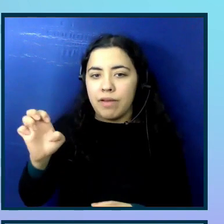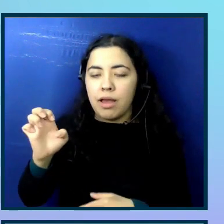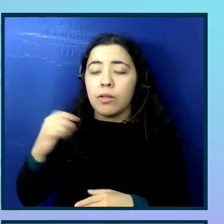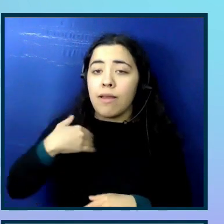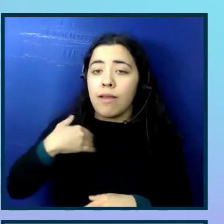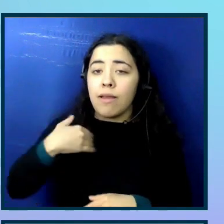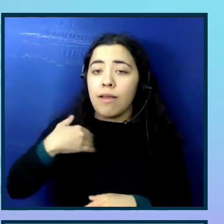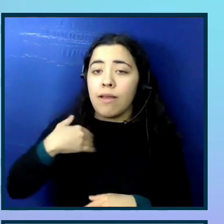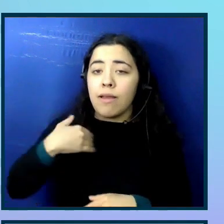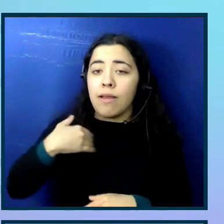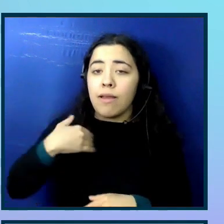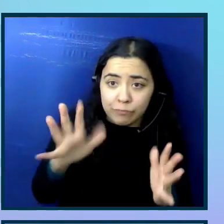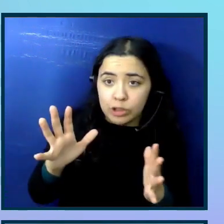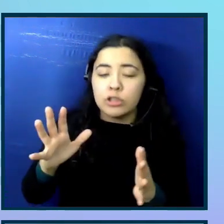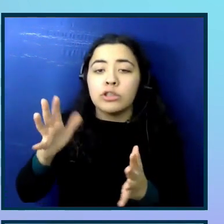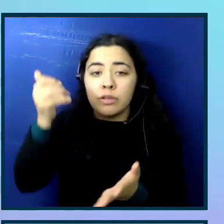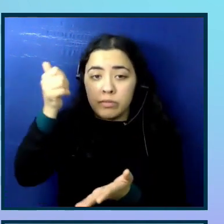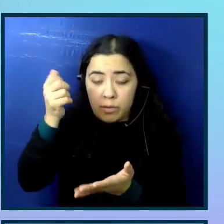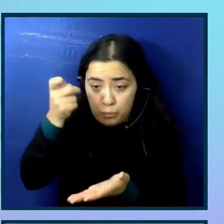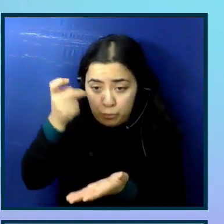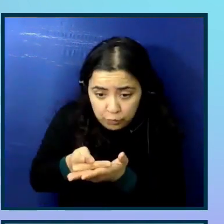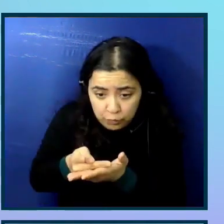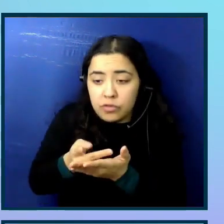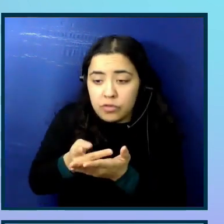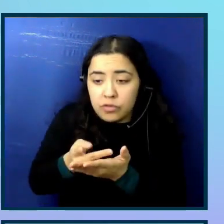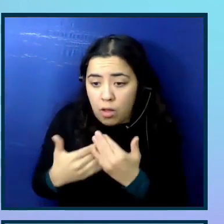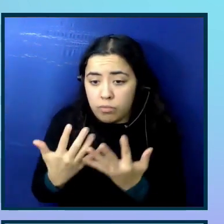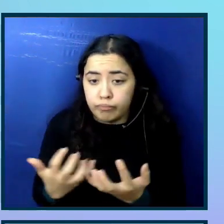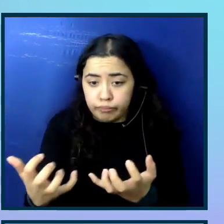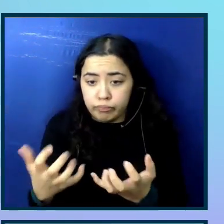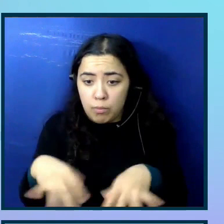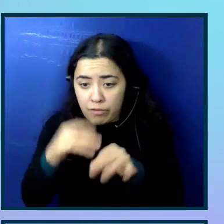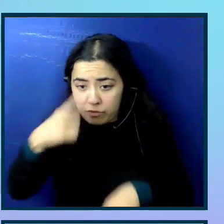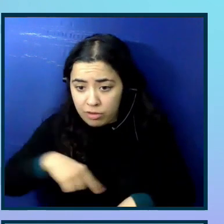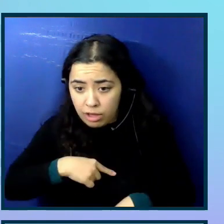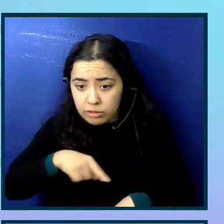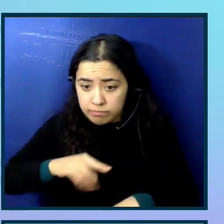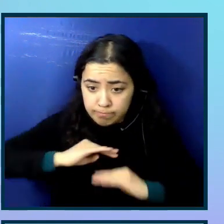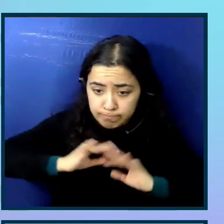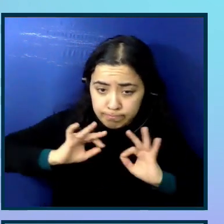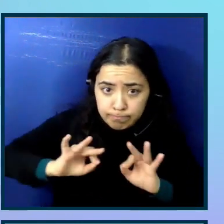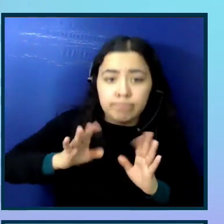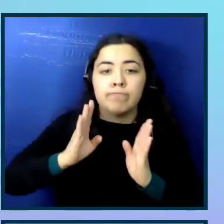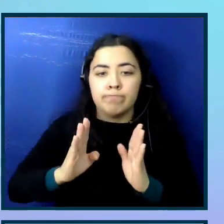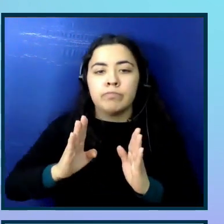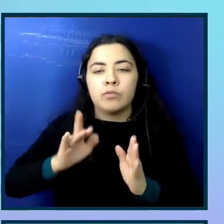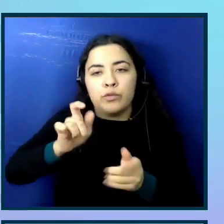that's been validating parties that are important to us. Accessibility involvement here continues to be regular review cadence,